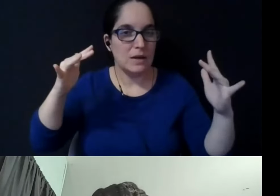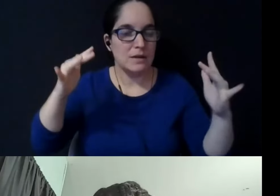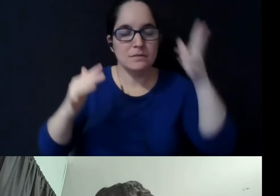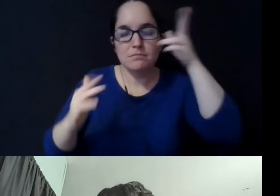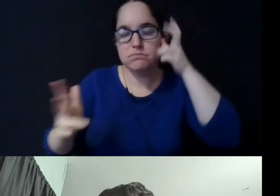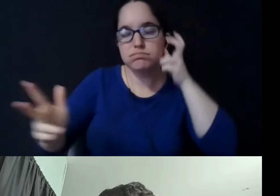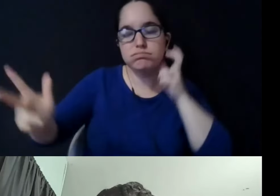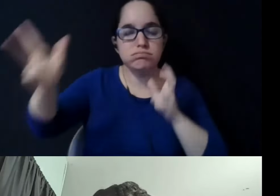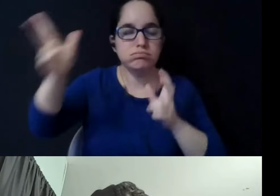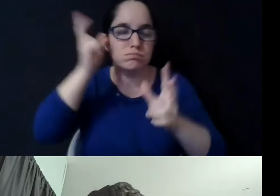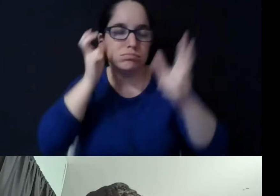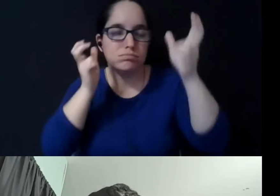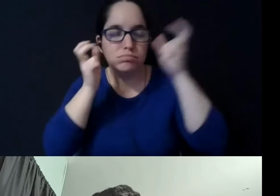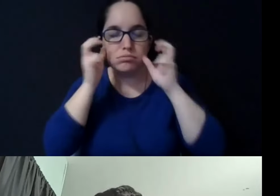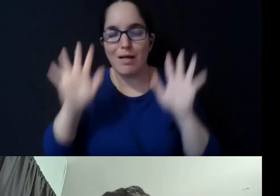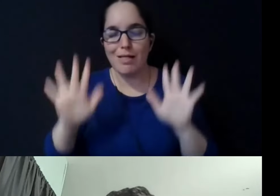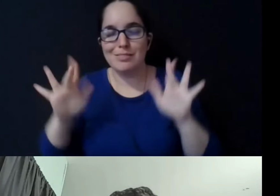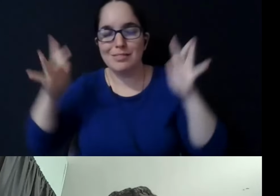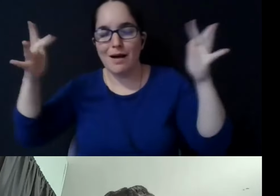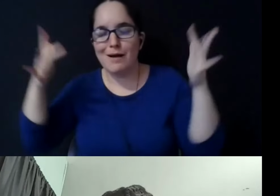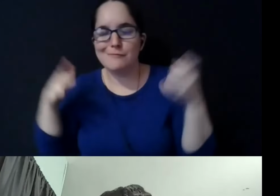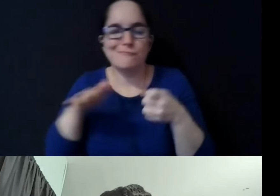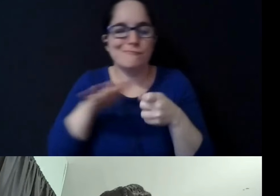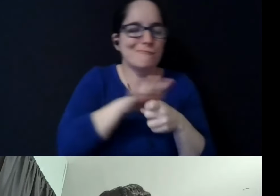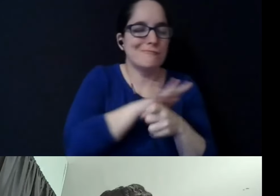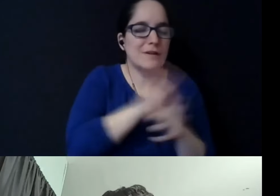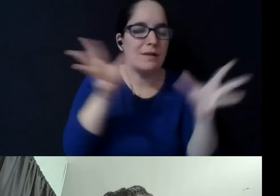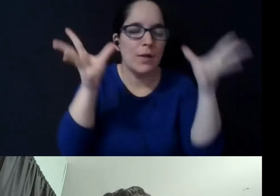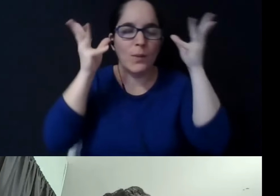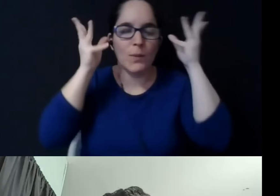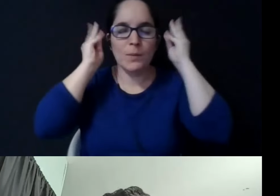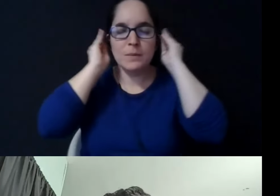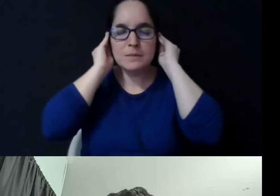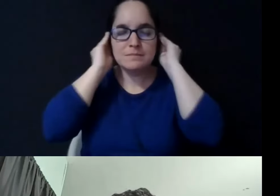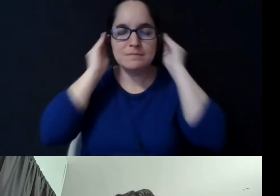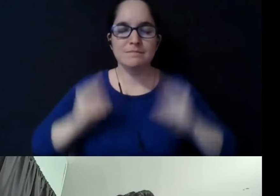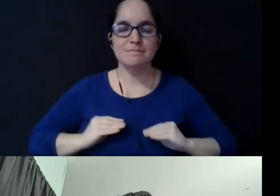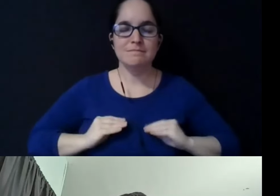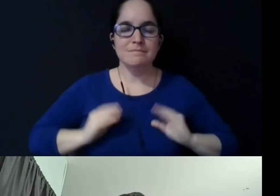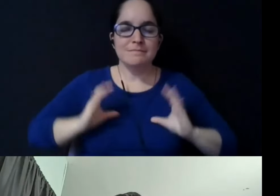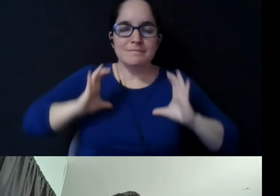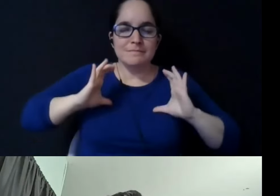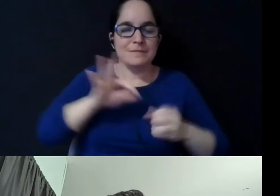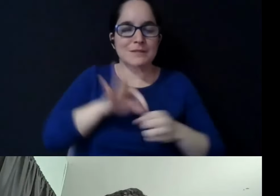light sounds filling the air, tickling my ears, lifting my soul, radiating joy.